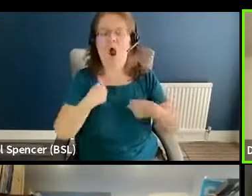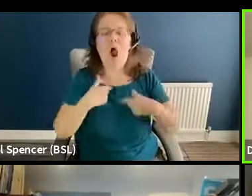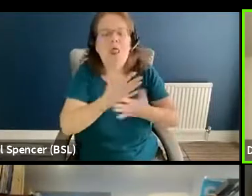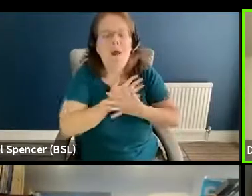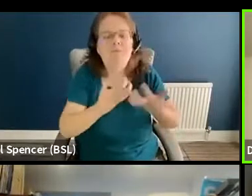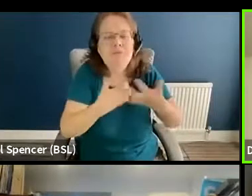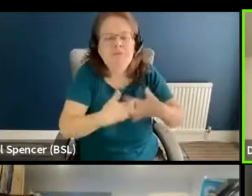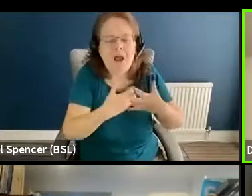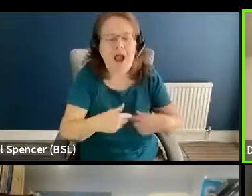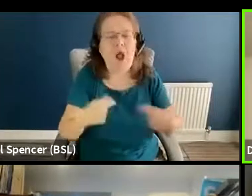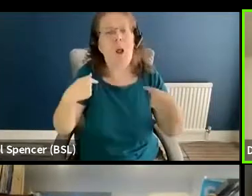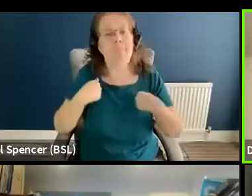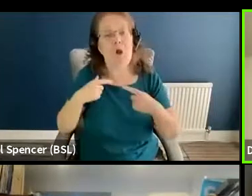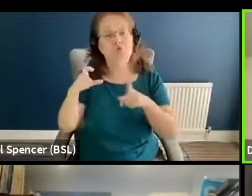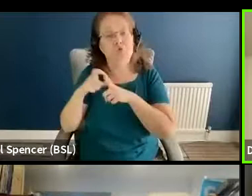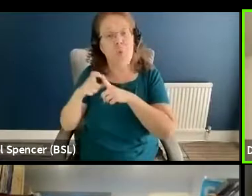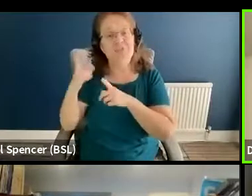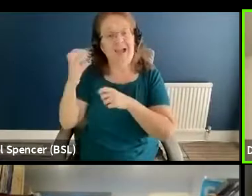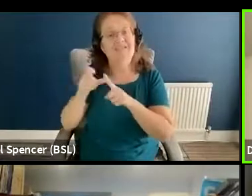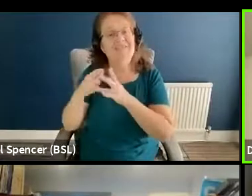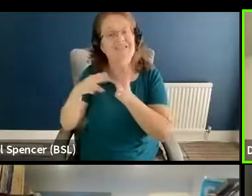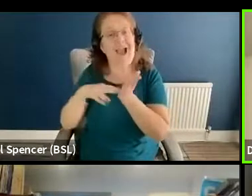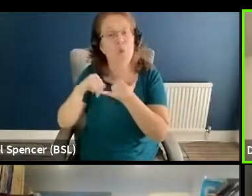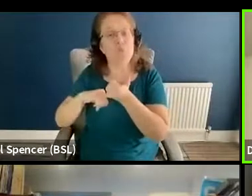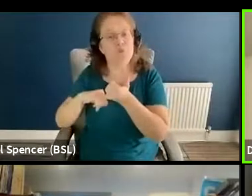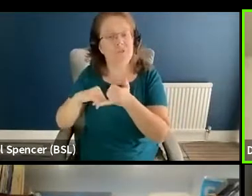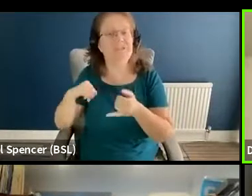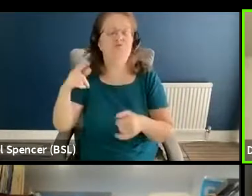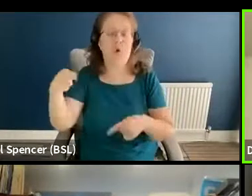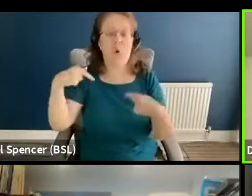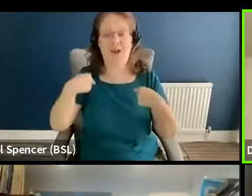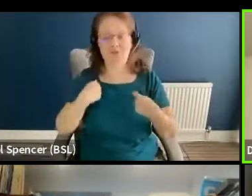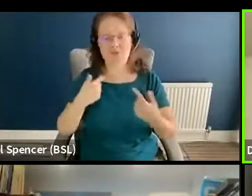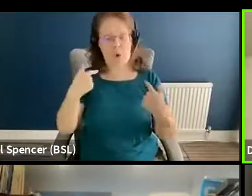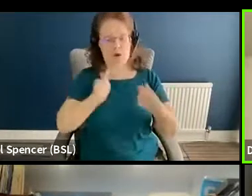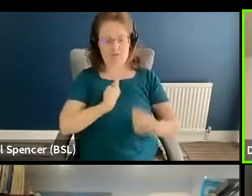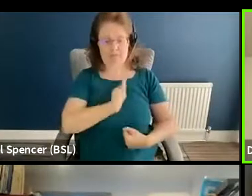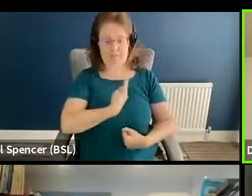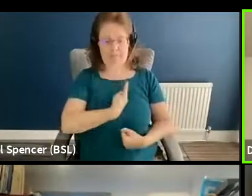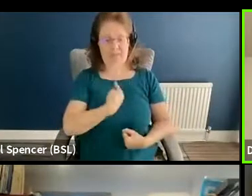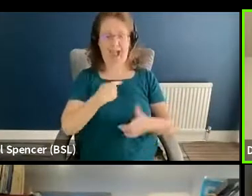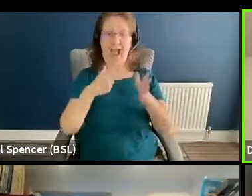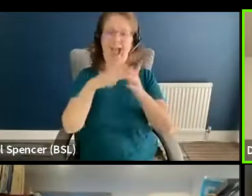a daughter with down syndrome, I identify as a person with disabilities, ADHD. I'm too chatty.